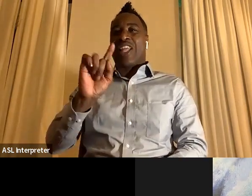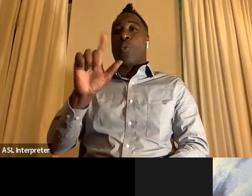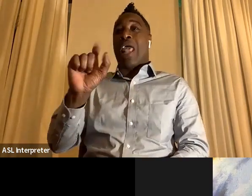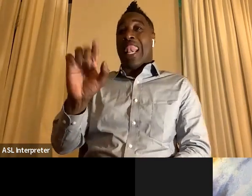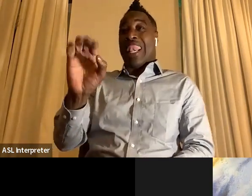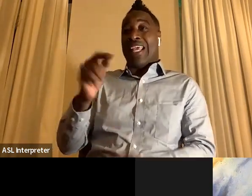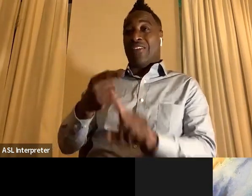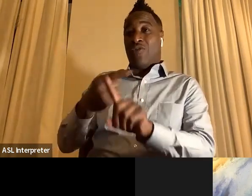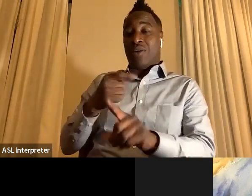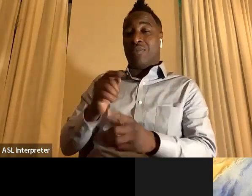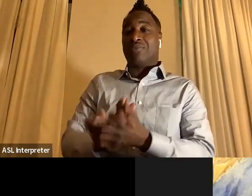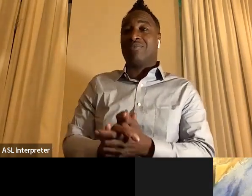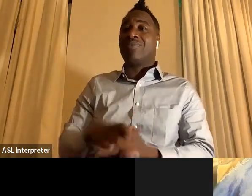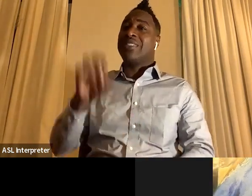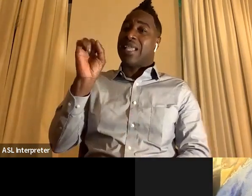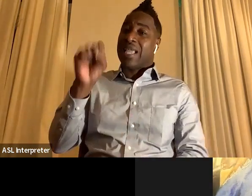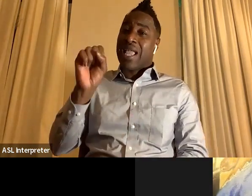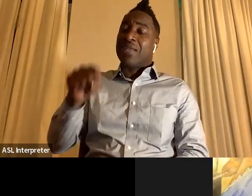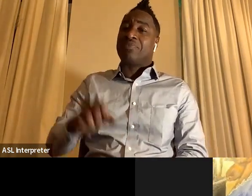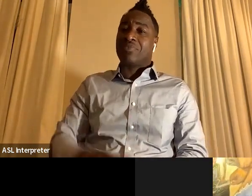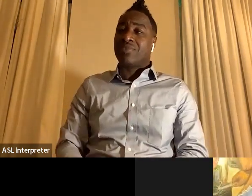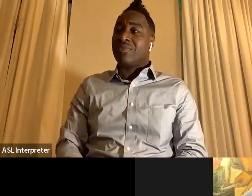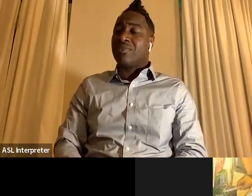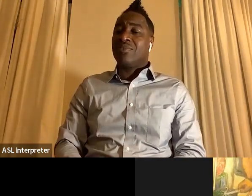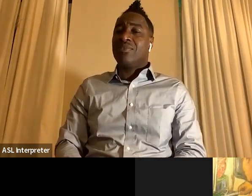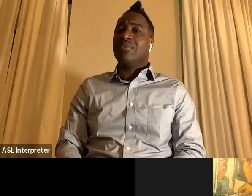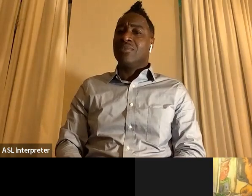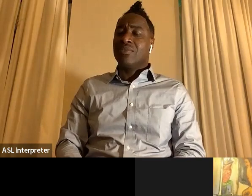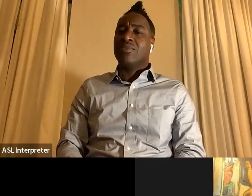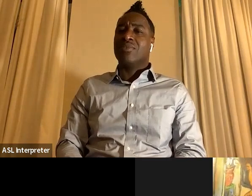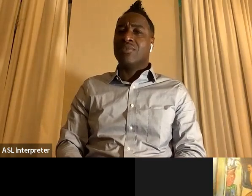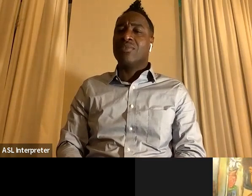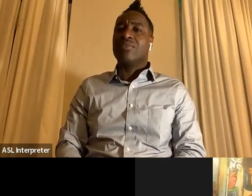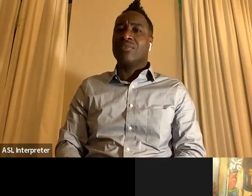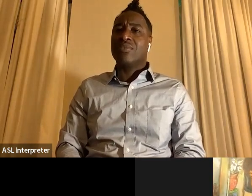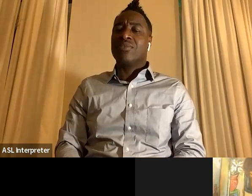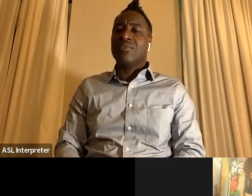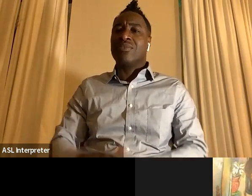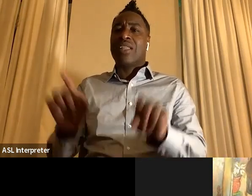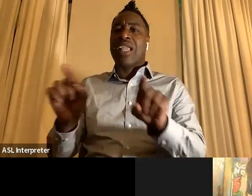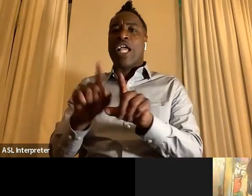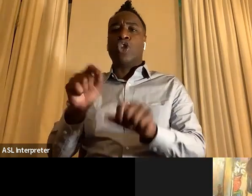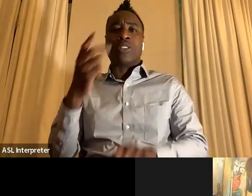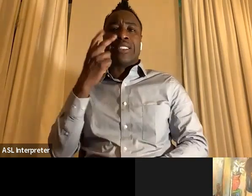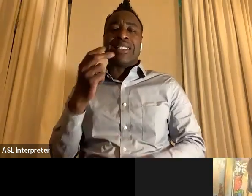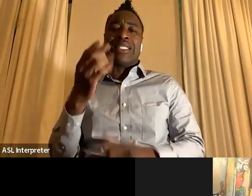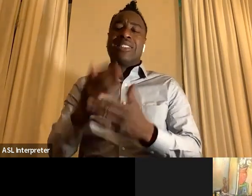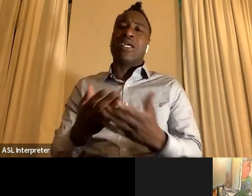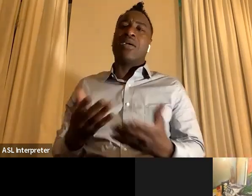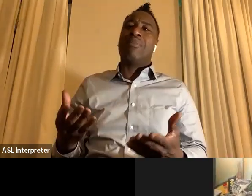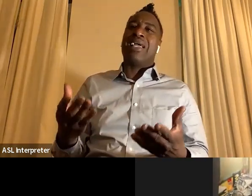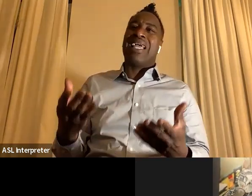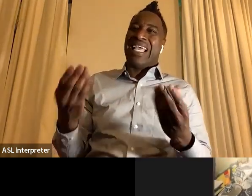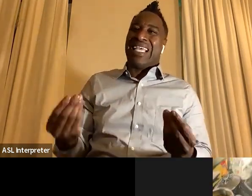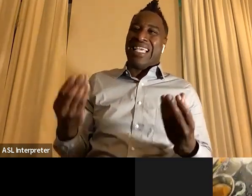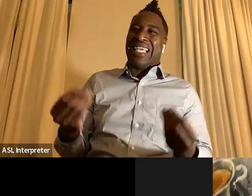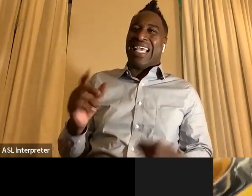yeah, it's kind of I would say it's kind of mixed media in that sense, as you can see. Like there's some texture on the beads of the hair the girl has.